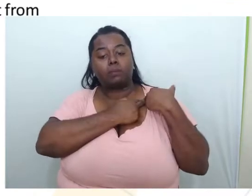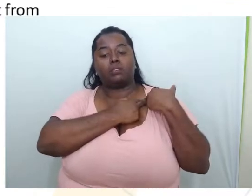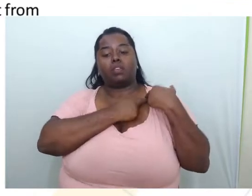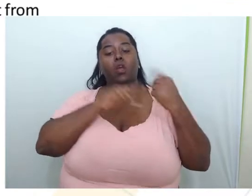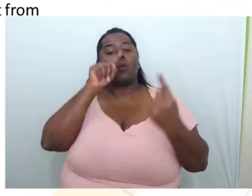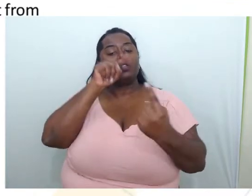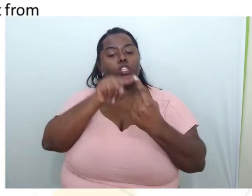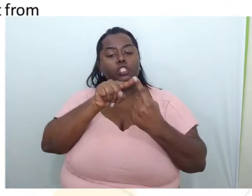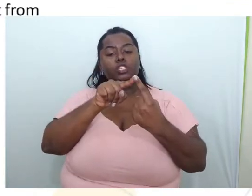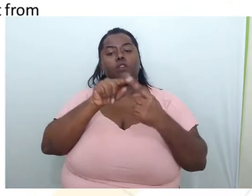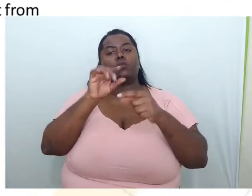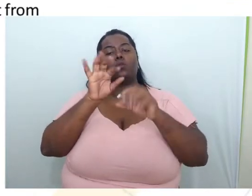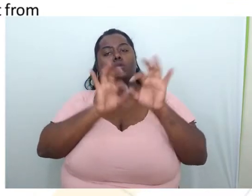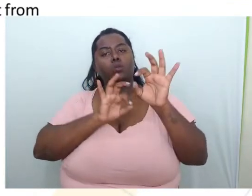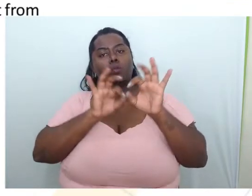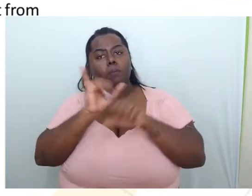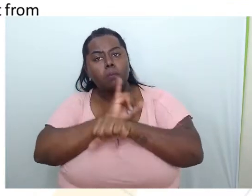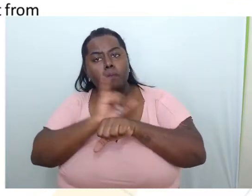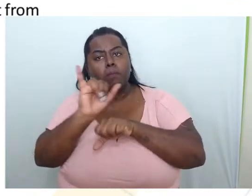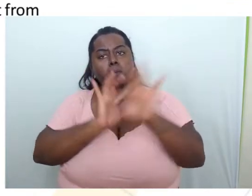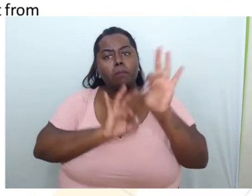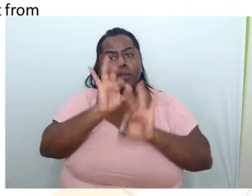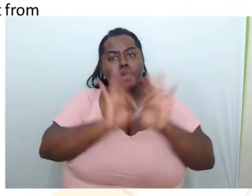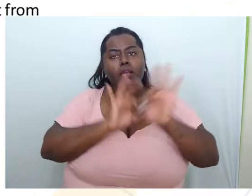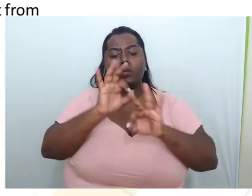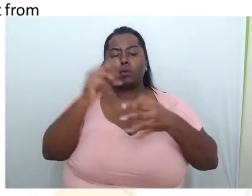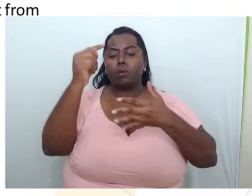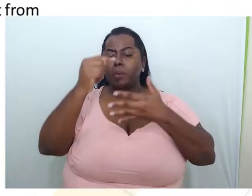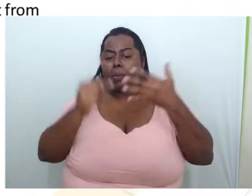articulated in a variety of ways including organizational missions and